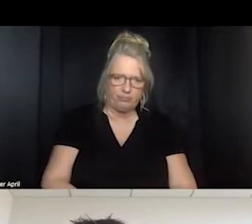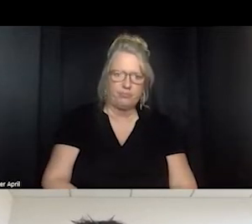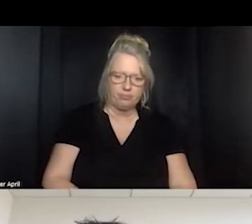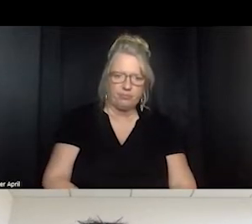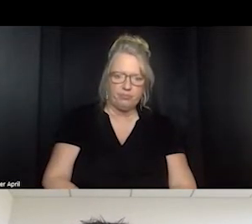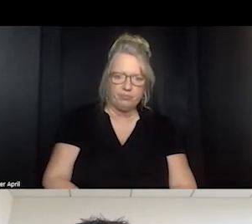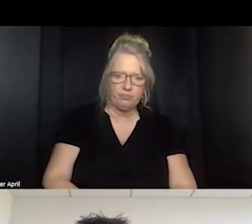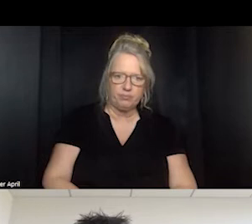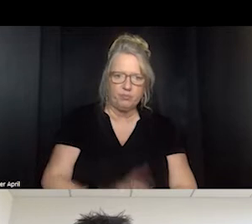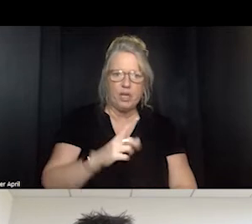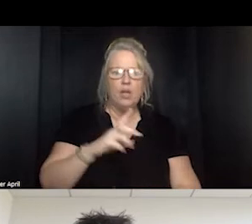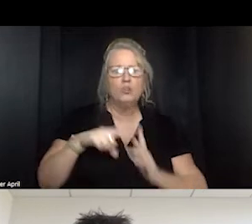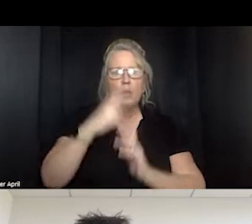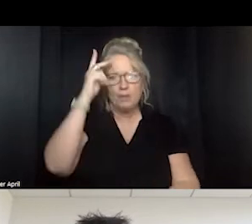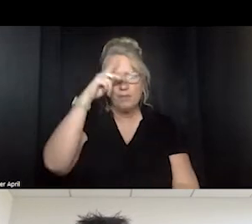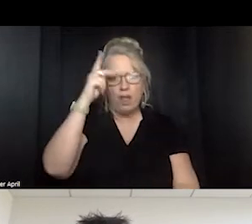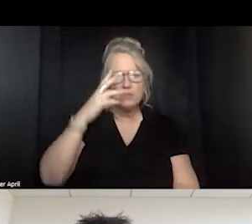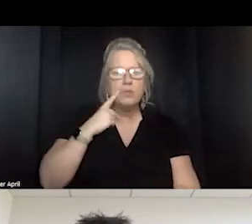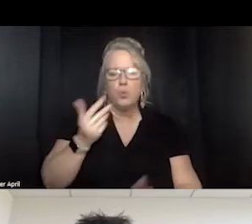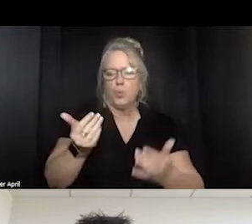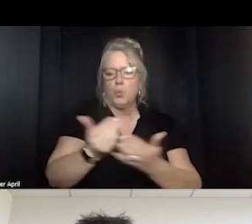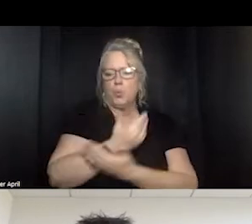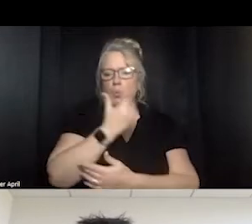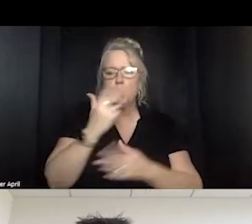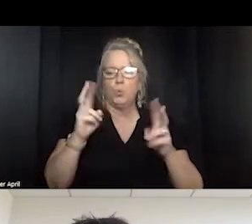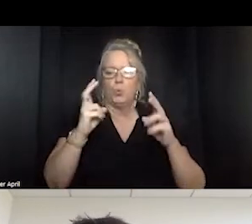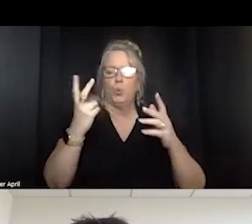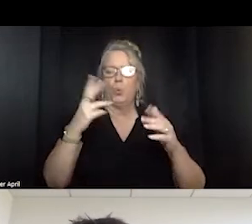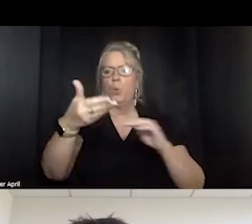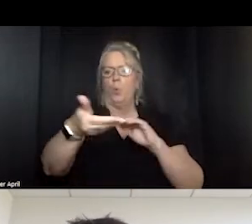THIS PHILOSOPHY, WANT TO BUILD A NEW FRONT DOOR TO THE SYSTEM. GOT TO HAVE A FEW THINGS WE ARE